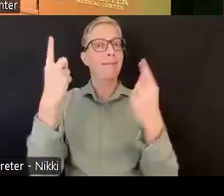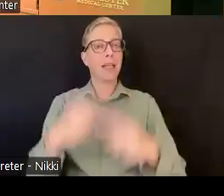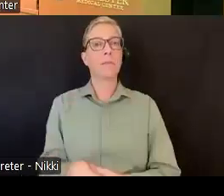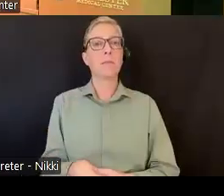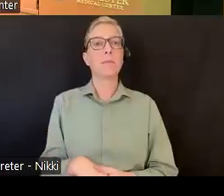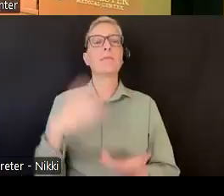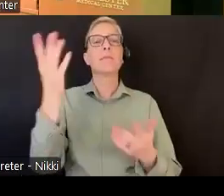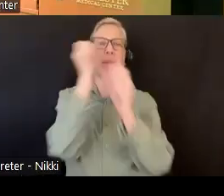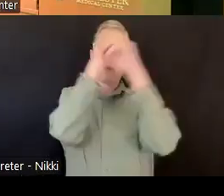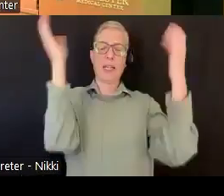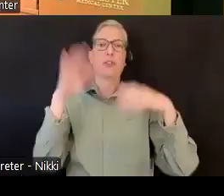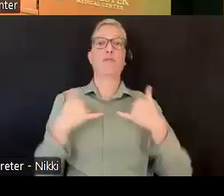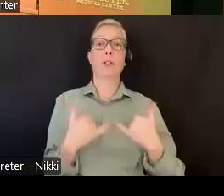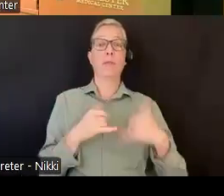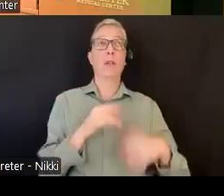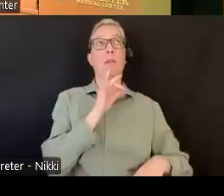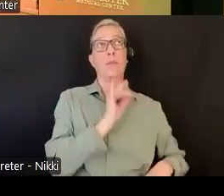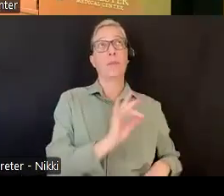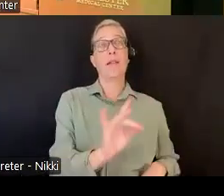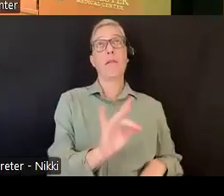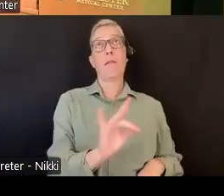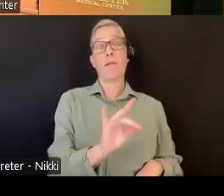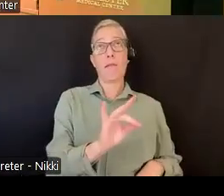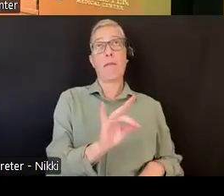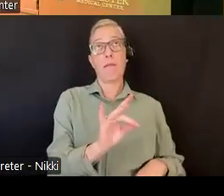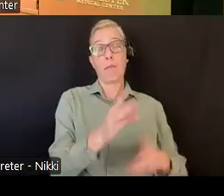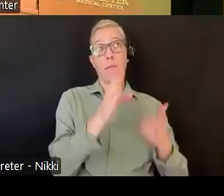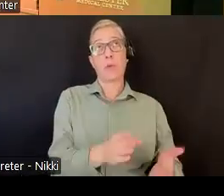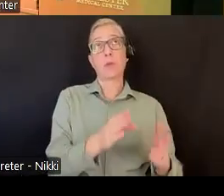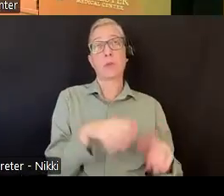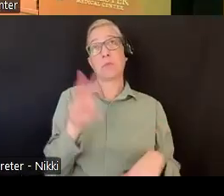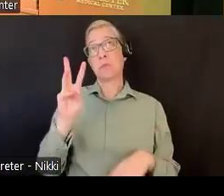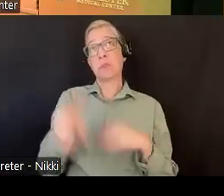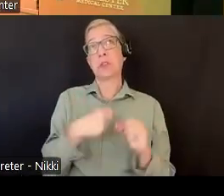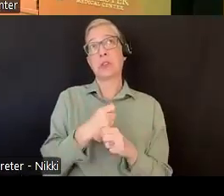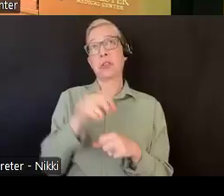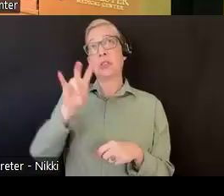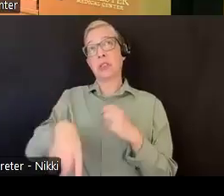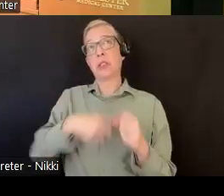what a freshman high school in about five years or six seven years and you say to that person in